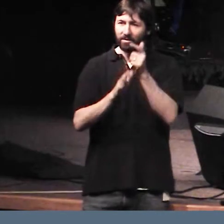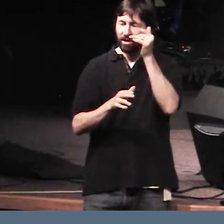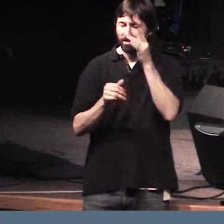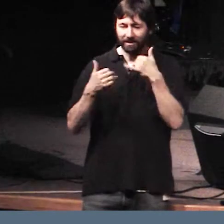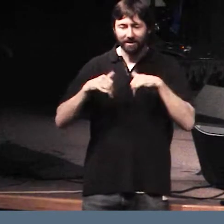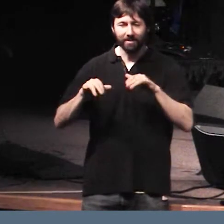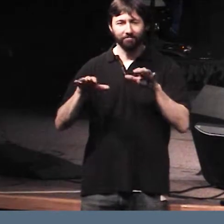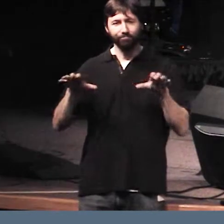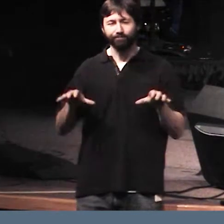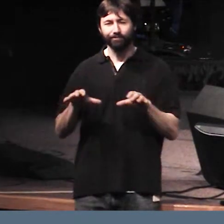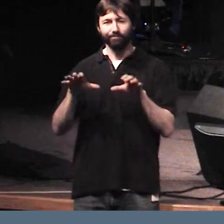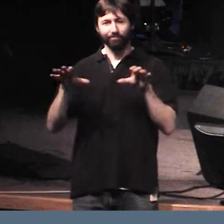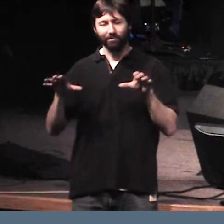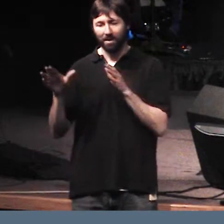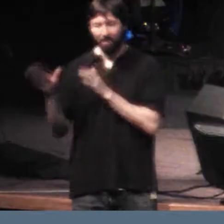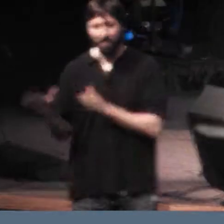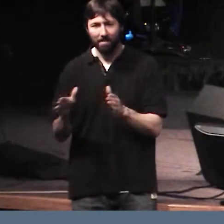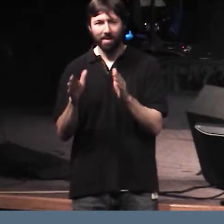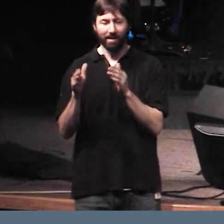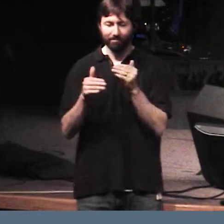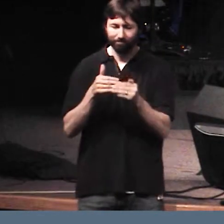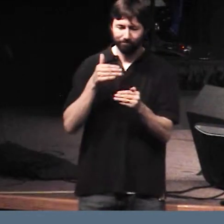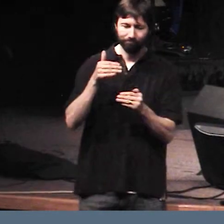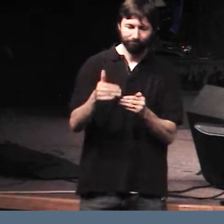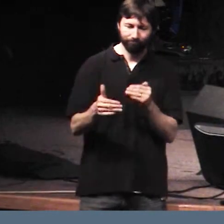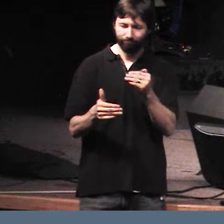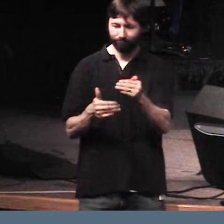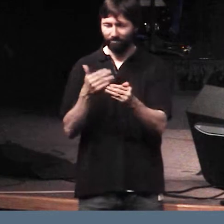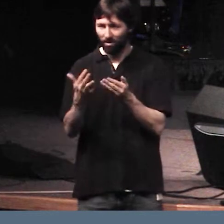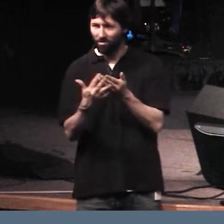works out his plan through men and women ordinary men and women who are willing to take up a